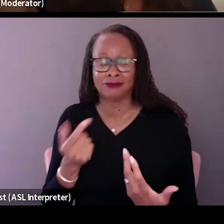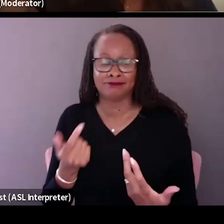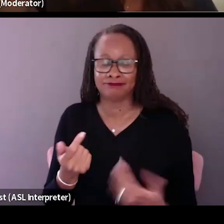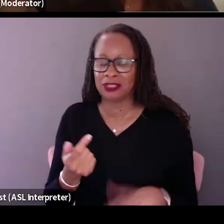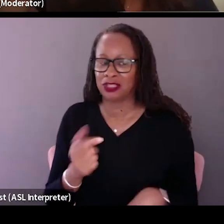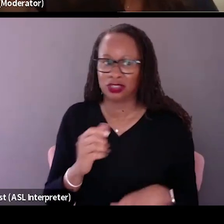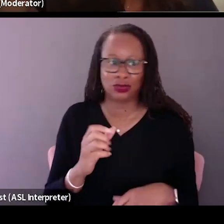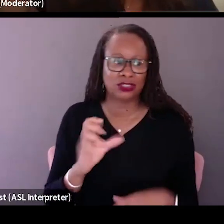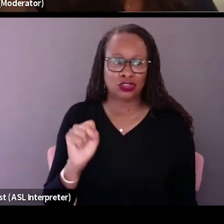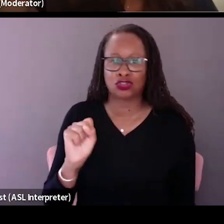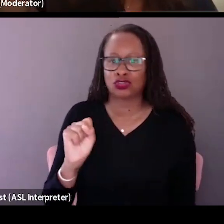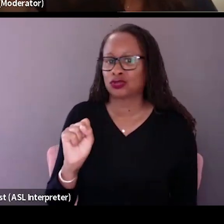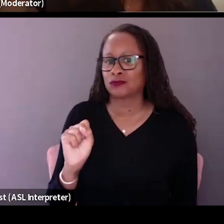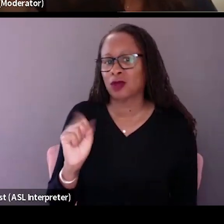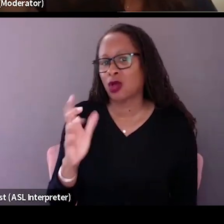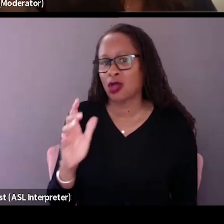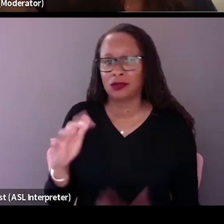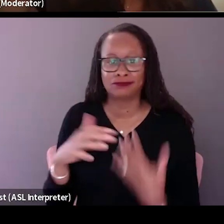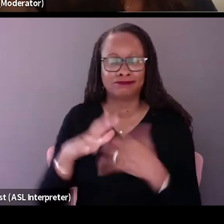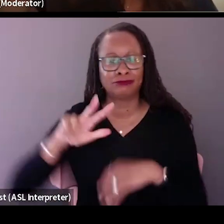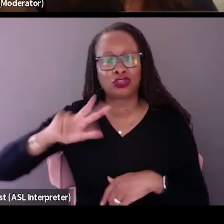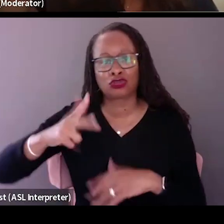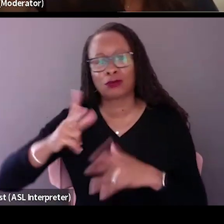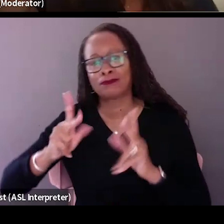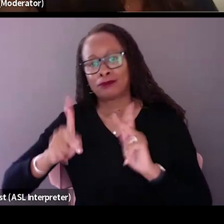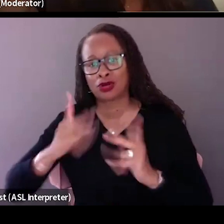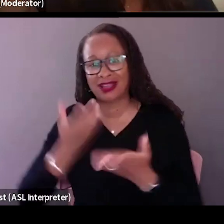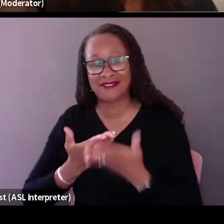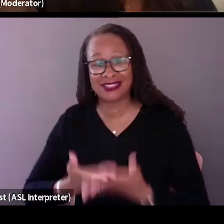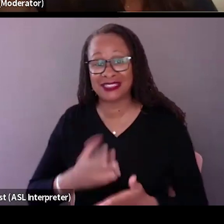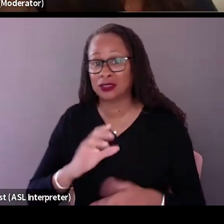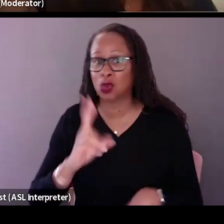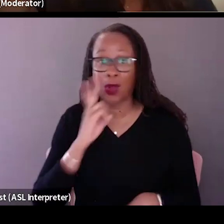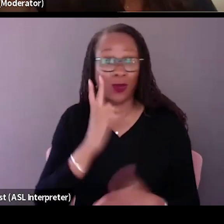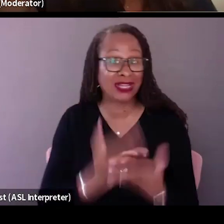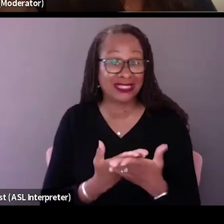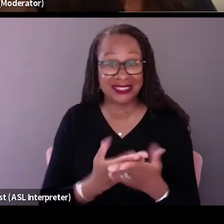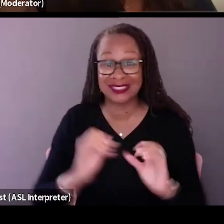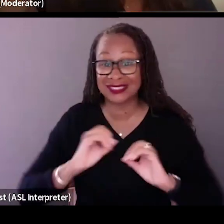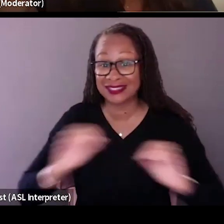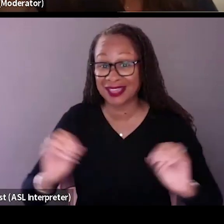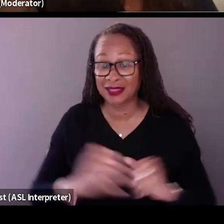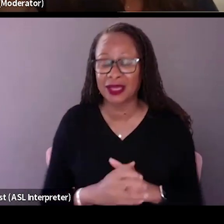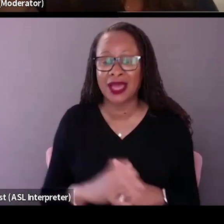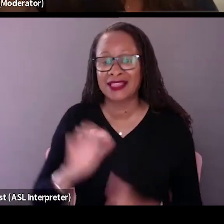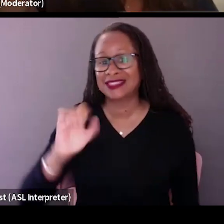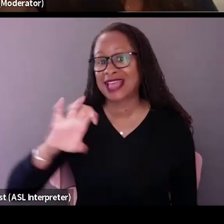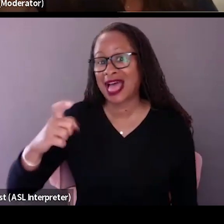there was no murder weapons recovered. And this is, you know, Alec Murdaugh, the Murdaugh family.